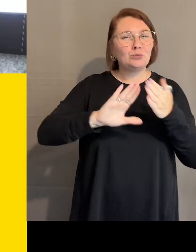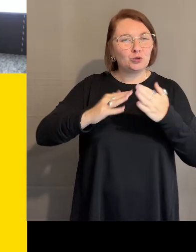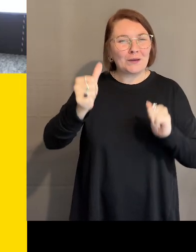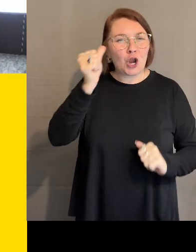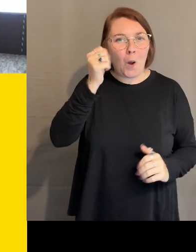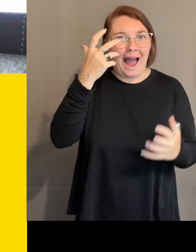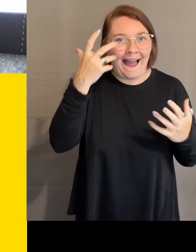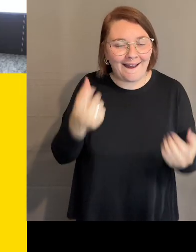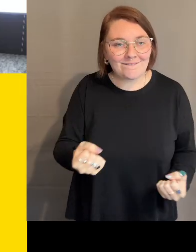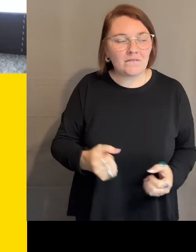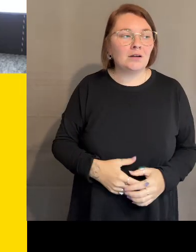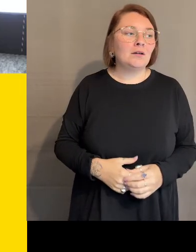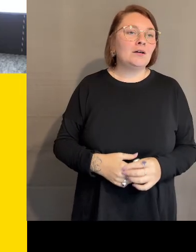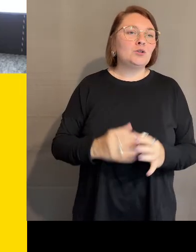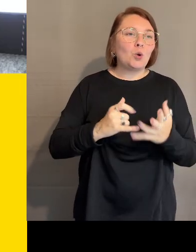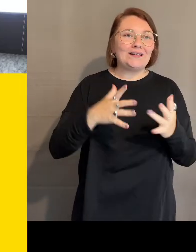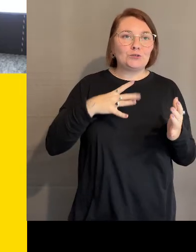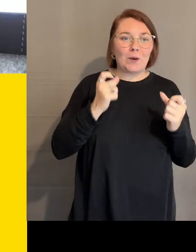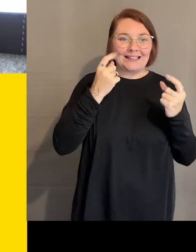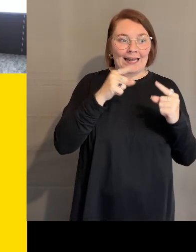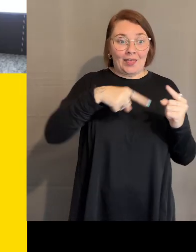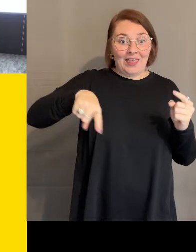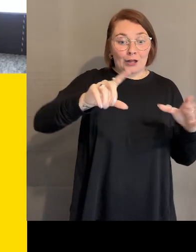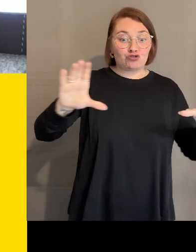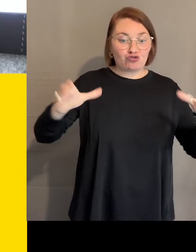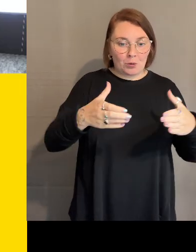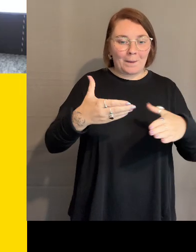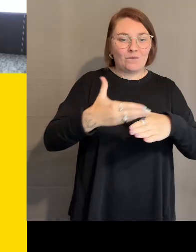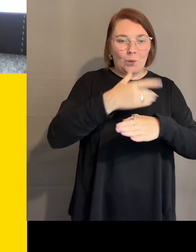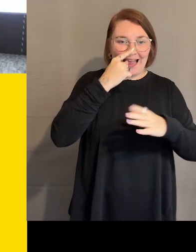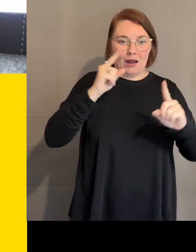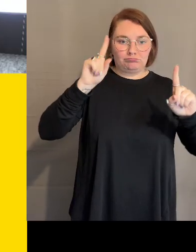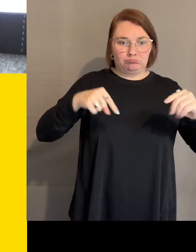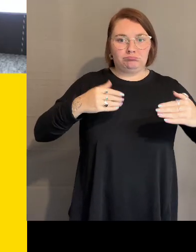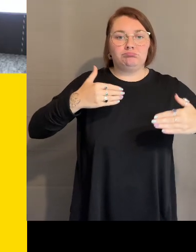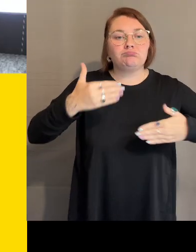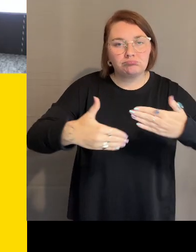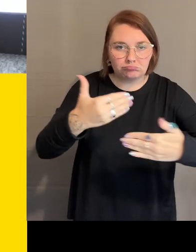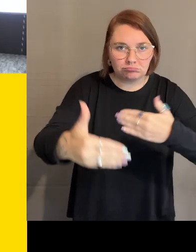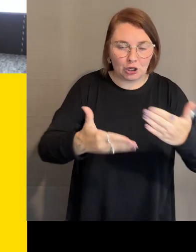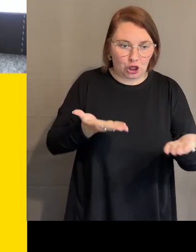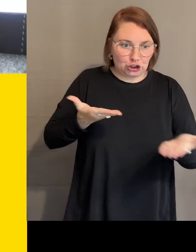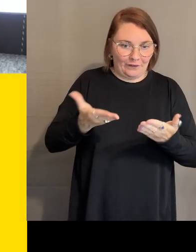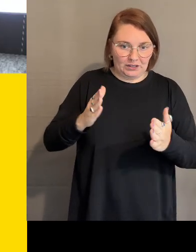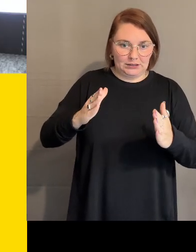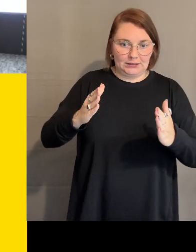Really need to understand this group before you can start to, kind of, organize, those services.